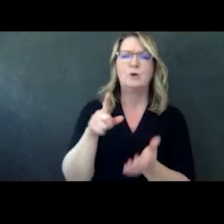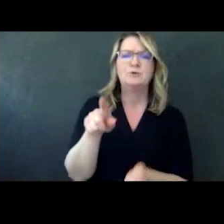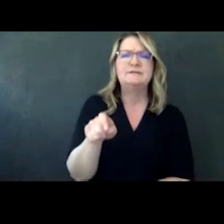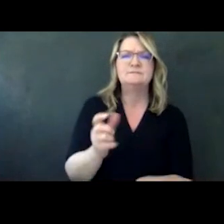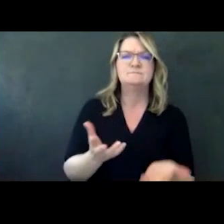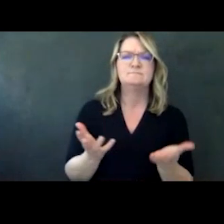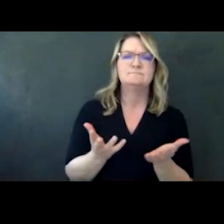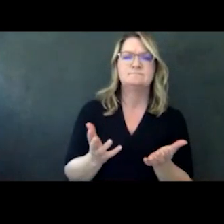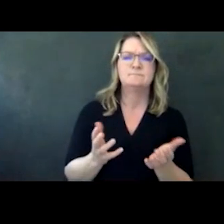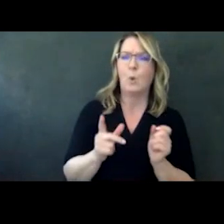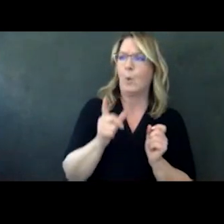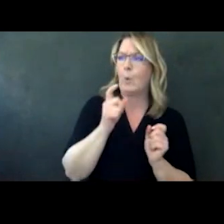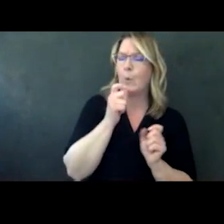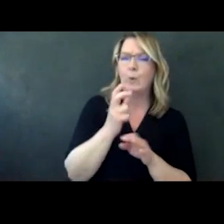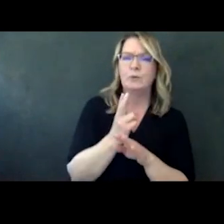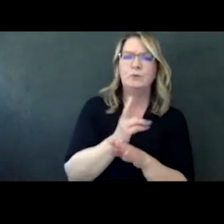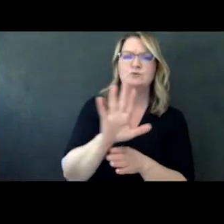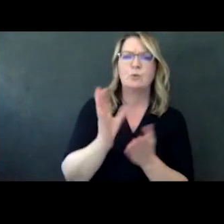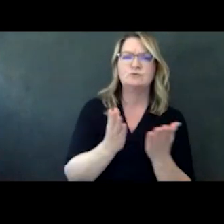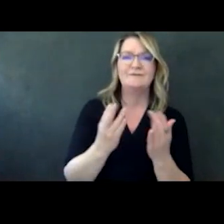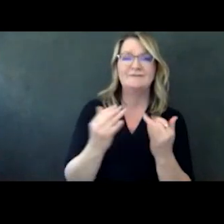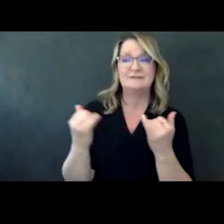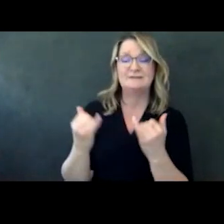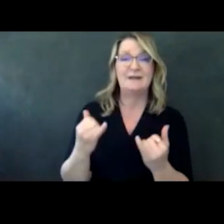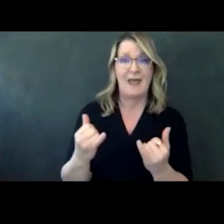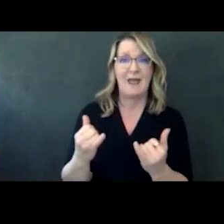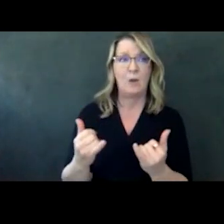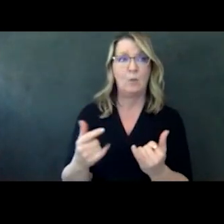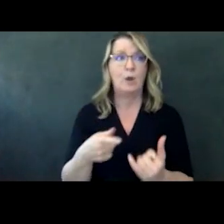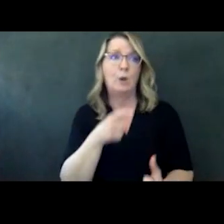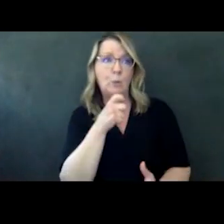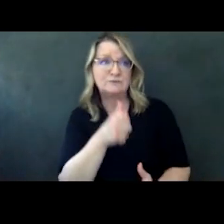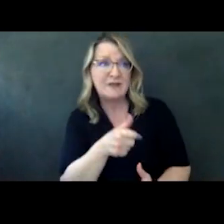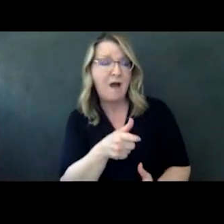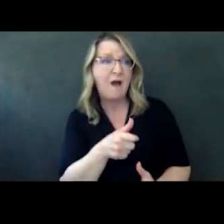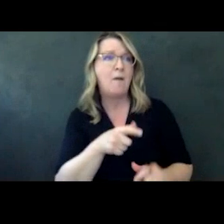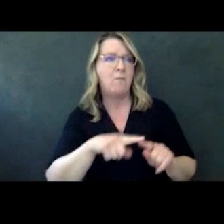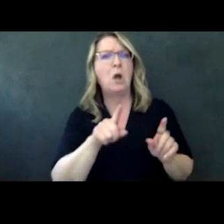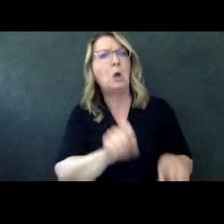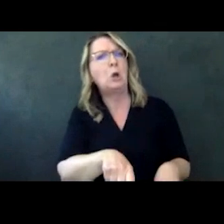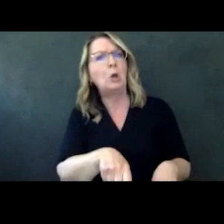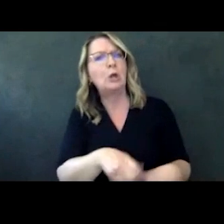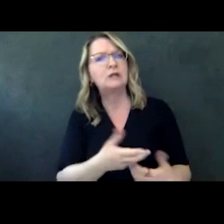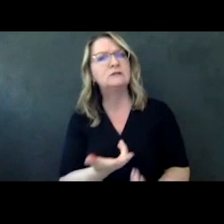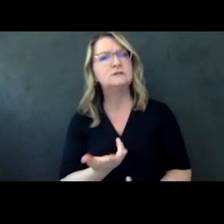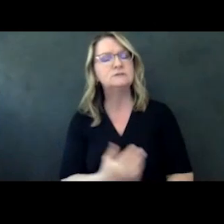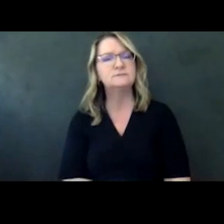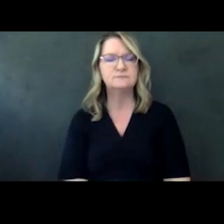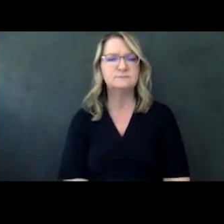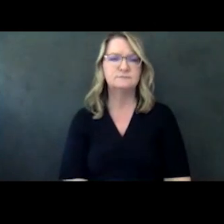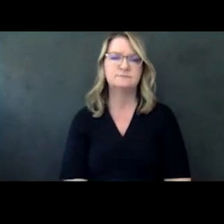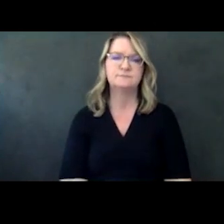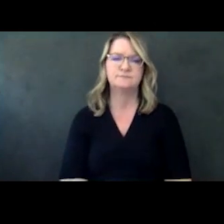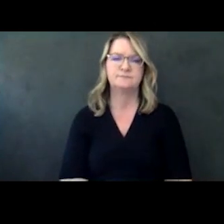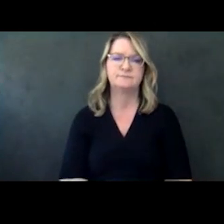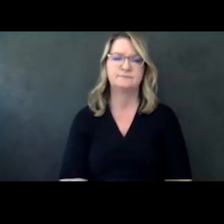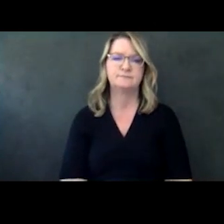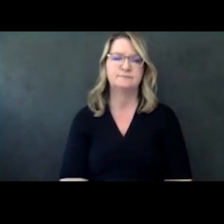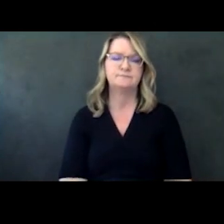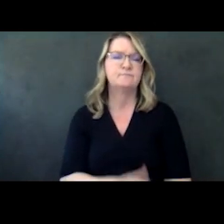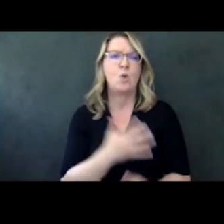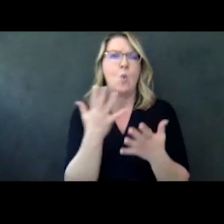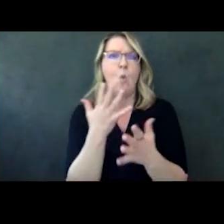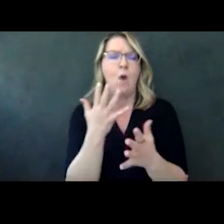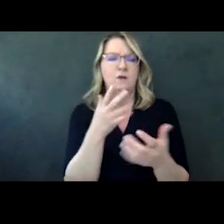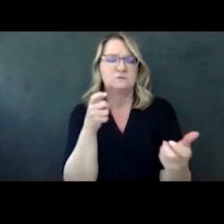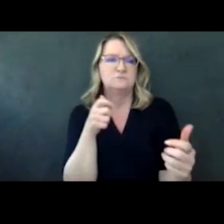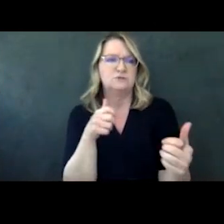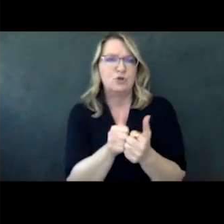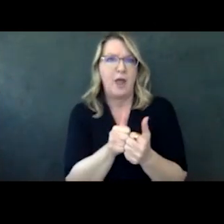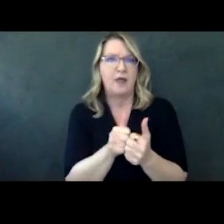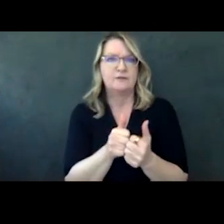Who is using your services now? and who isn't, but could be. What specific challenges are you helping